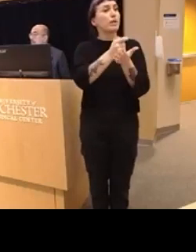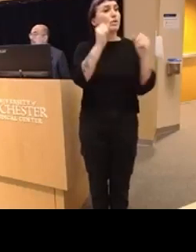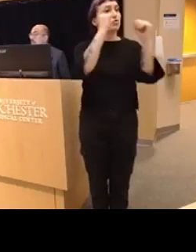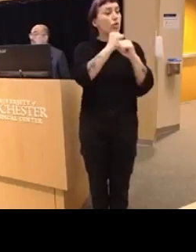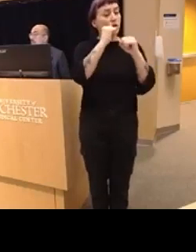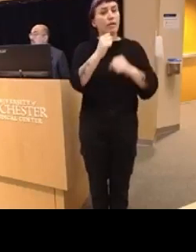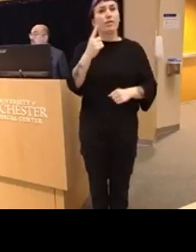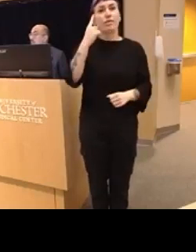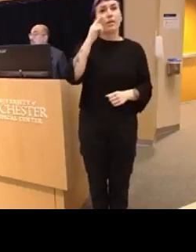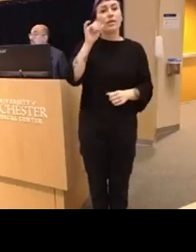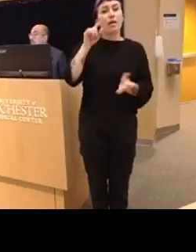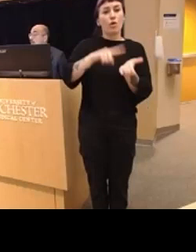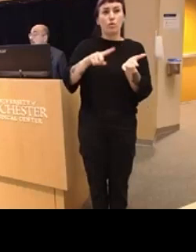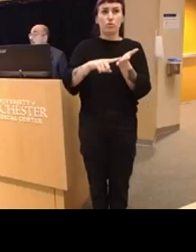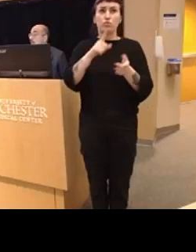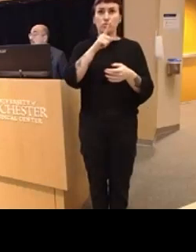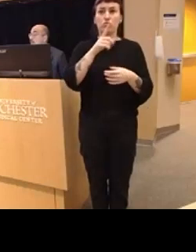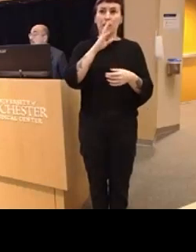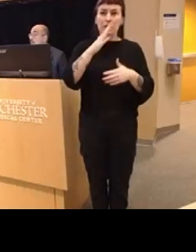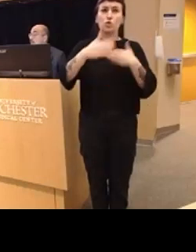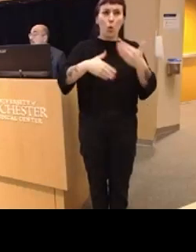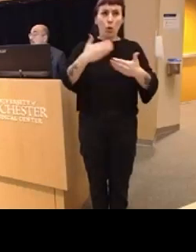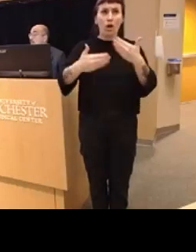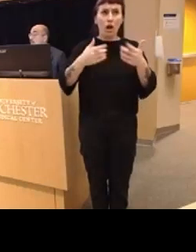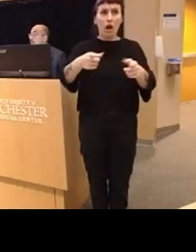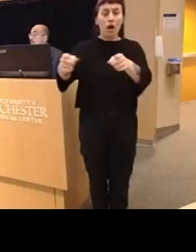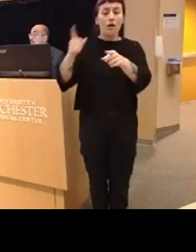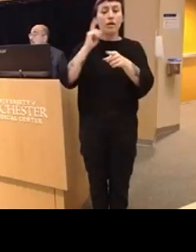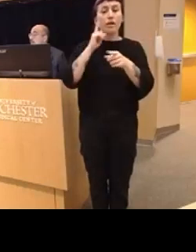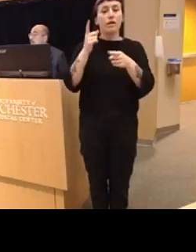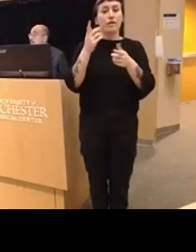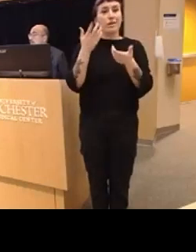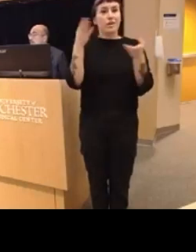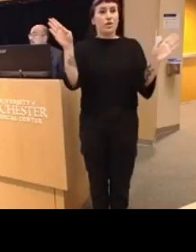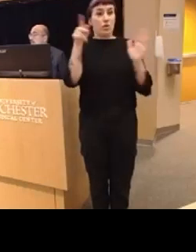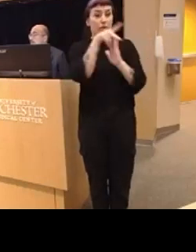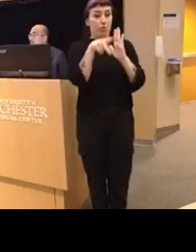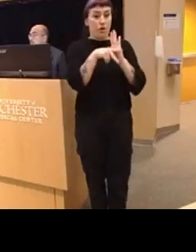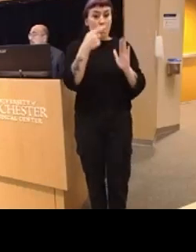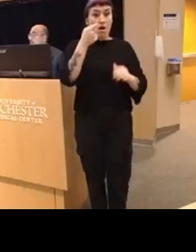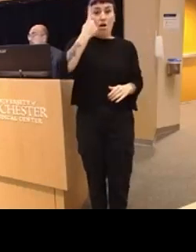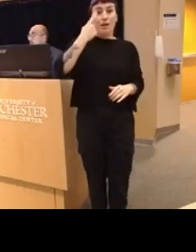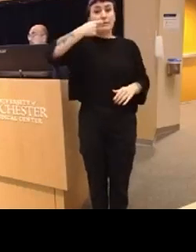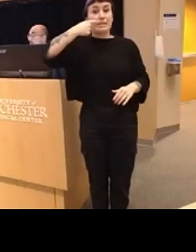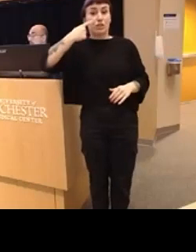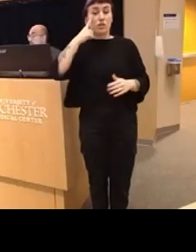and I think that that research is really going on I mean in general it's it's kind of the principles as one understand their addiction disorders number one that's part of the comprehensive